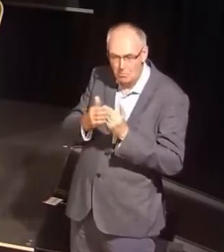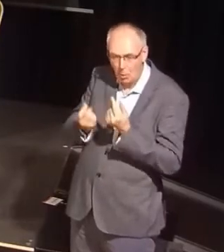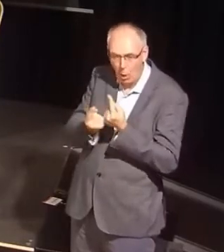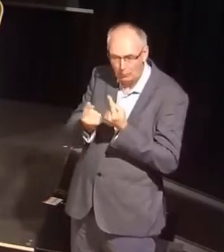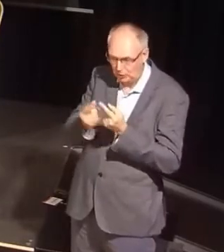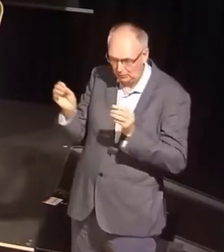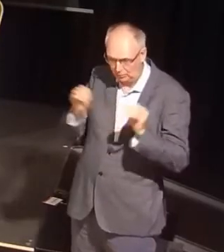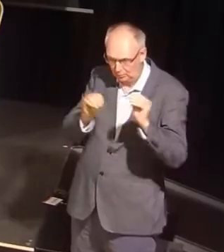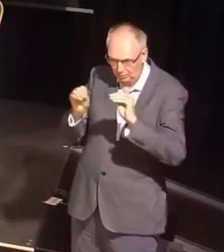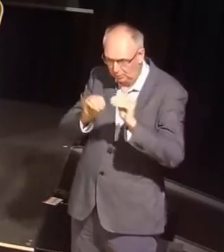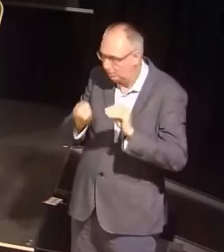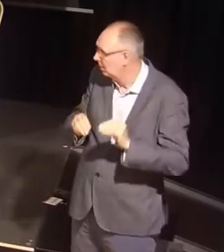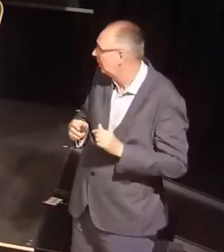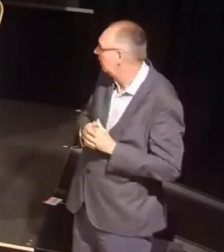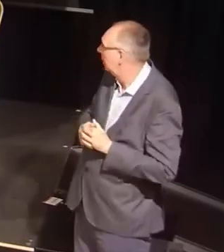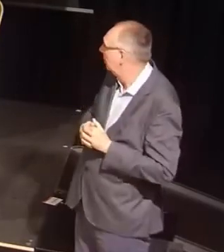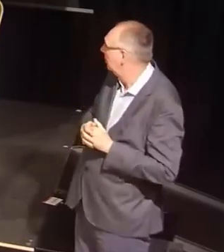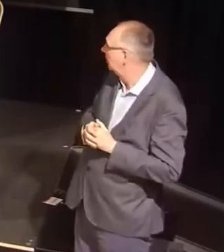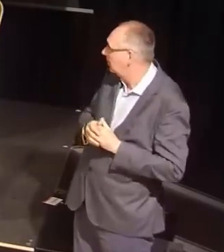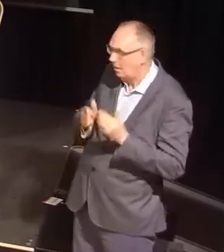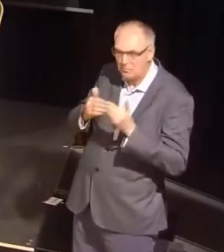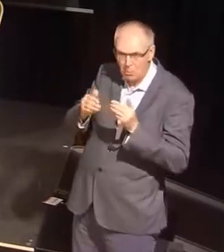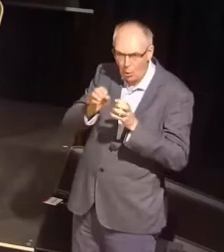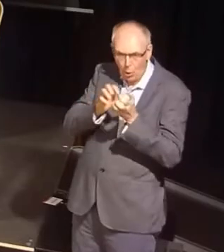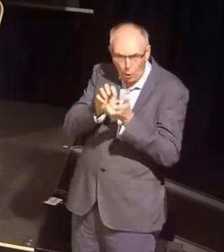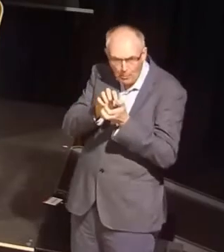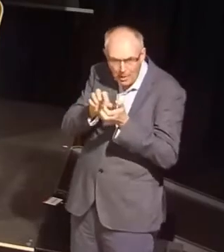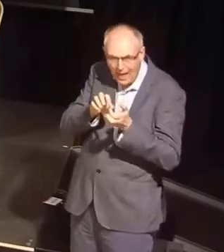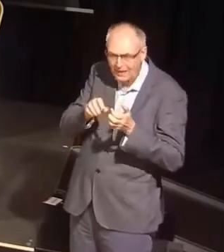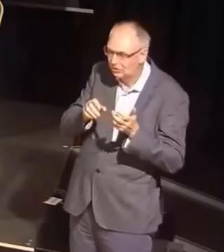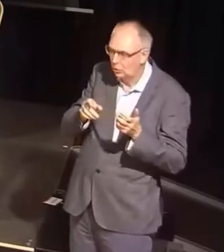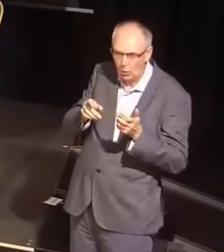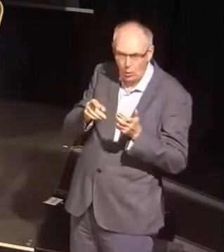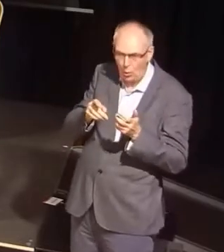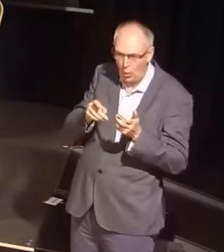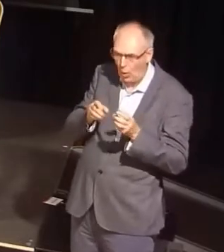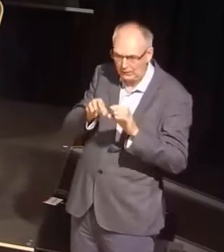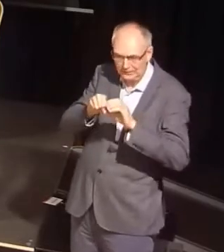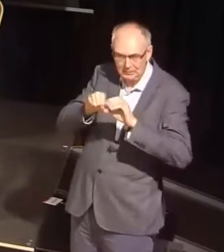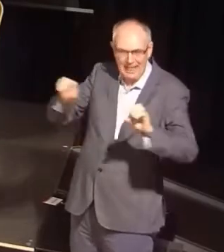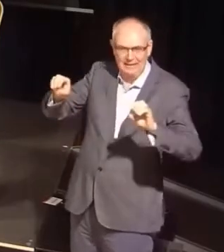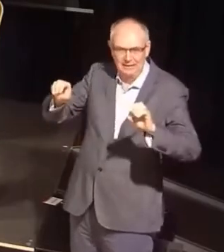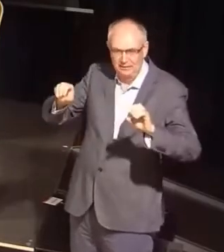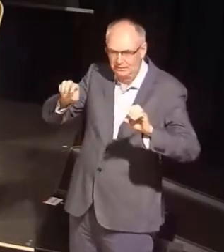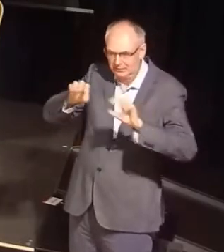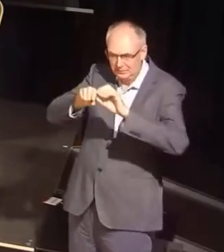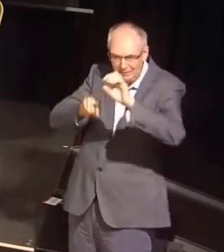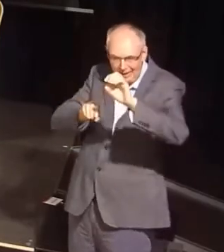they become more complex shapes, or they split. The graphics are colourful,